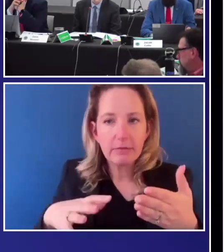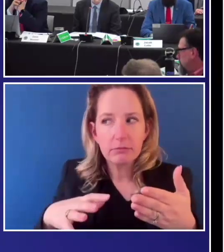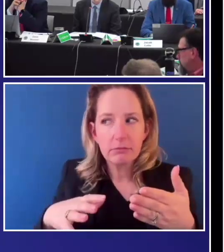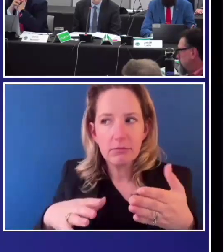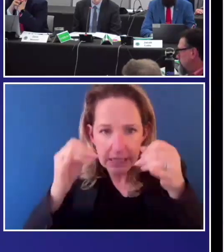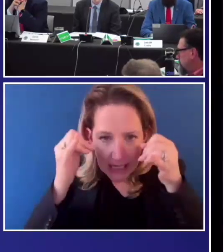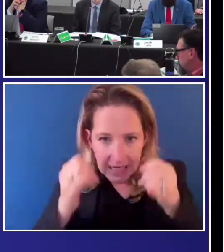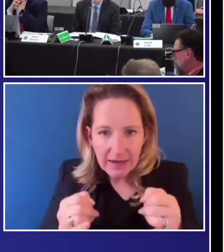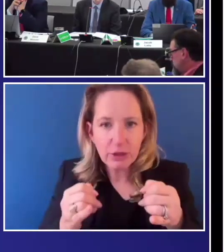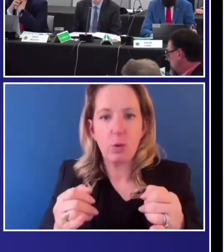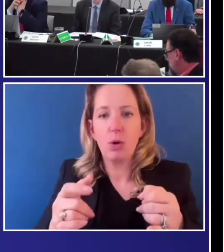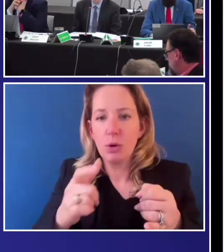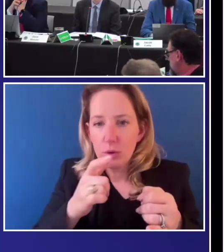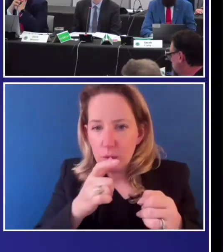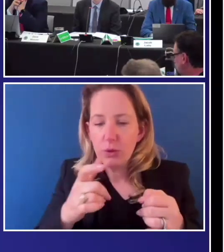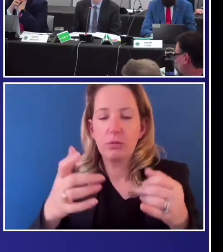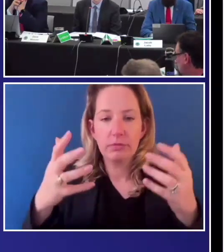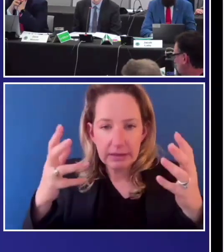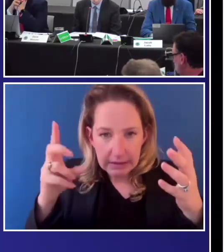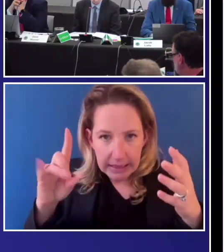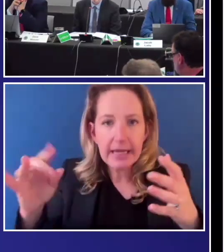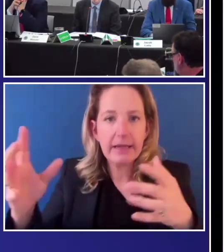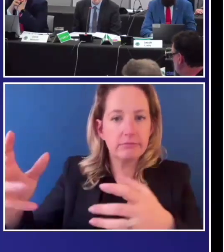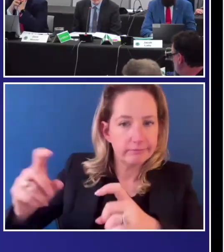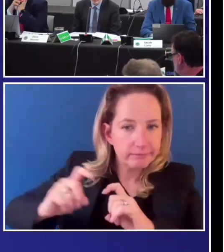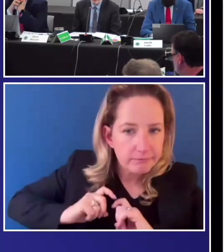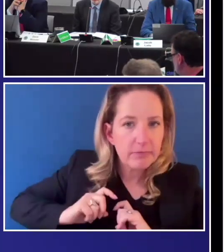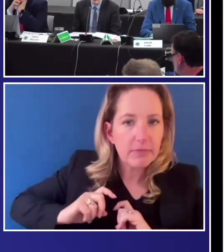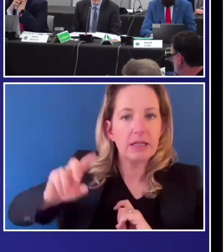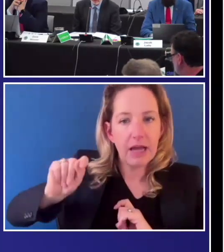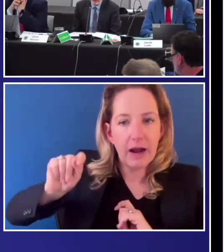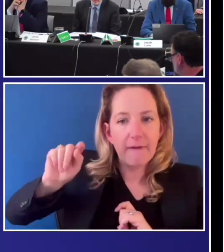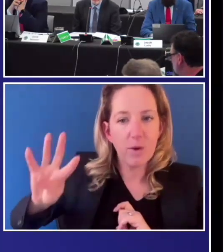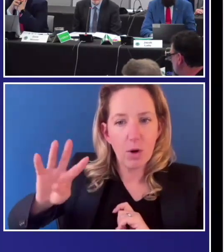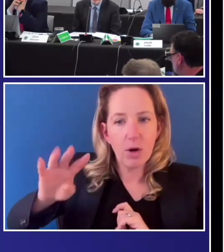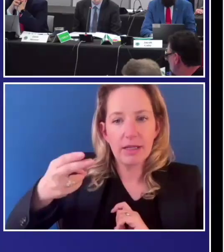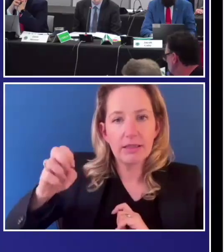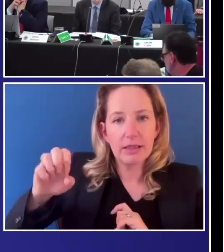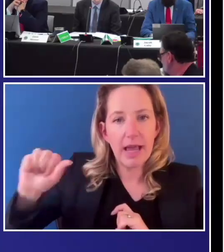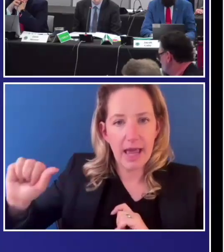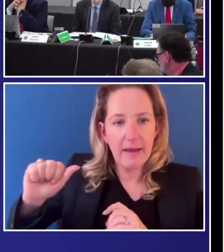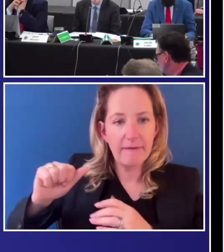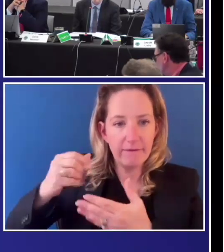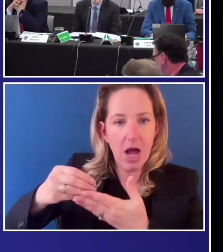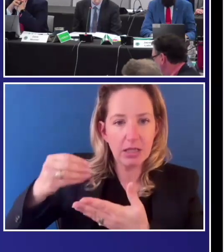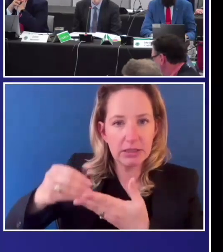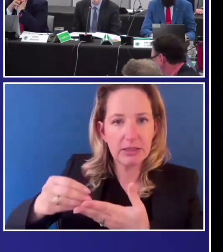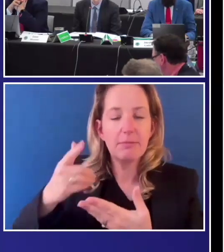HEA program funds because the Congress also limited this to Title IV recipients.